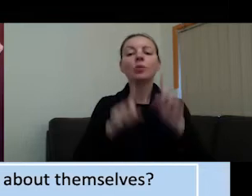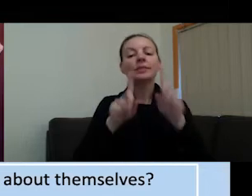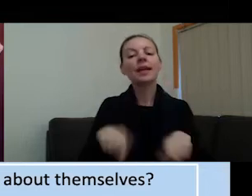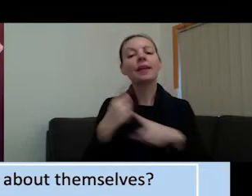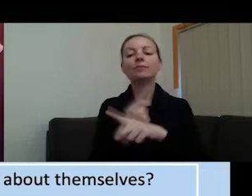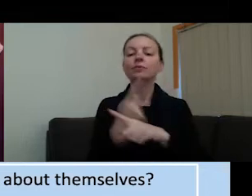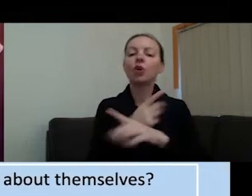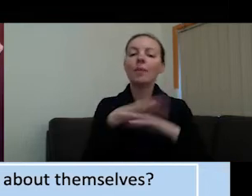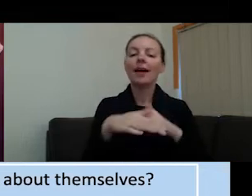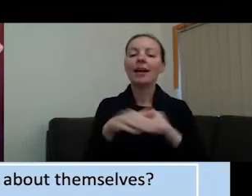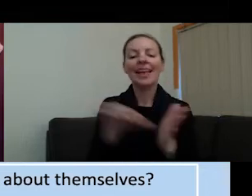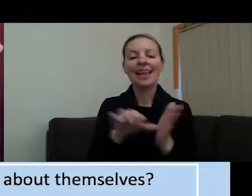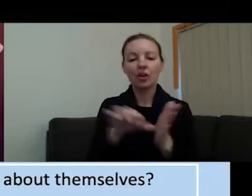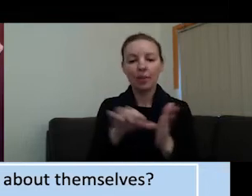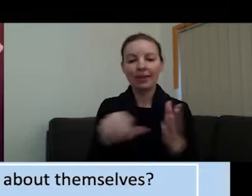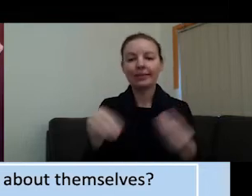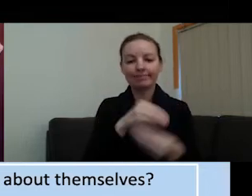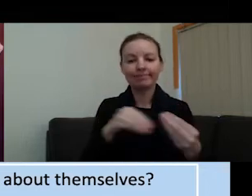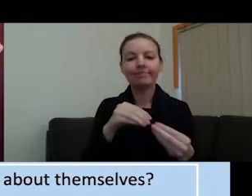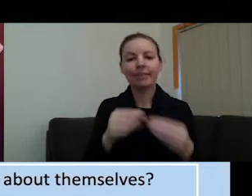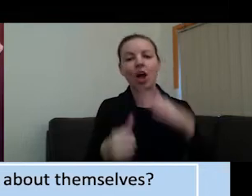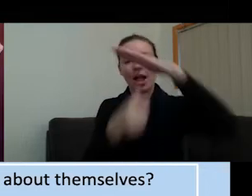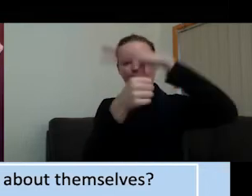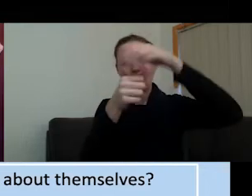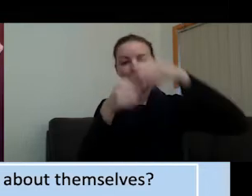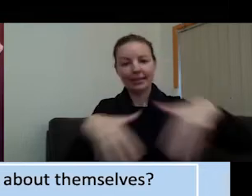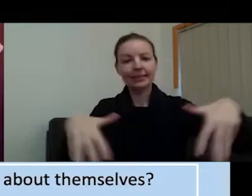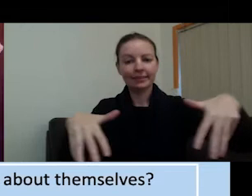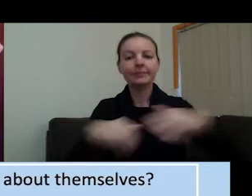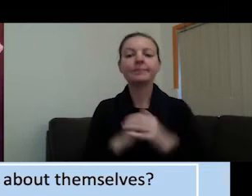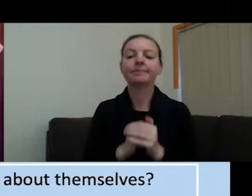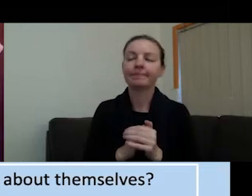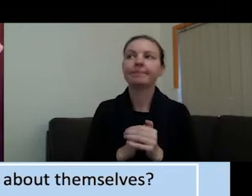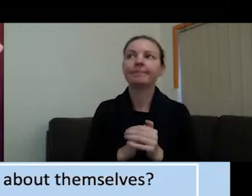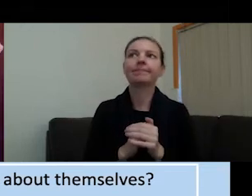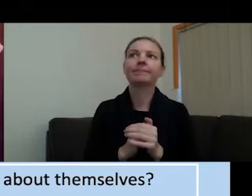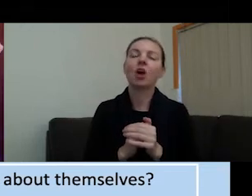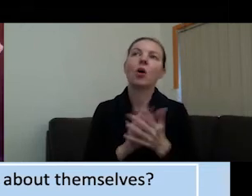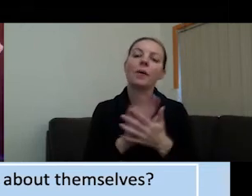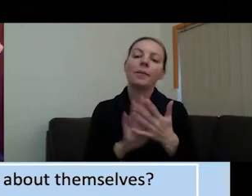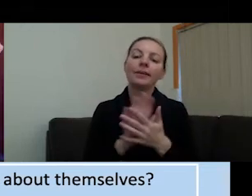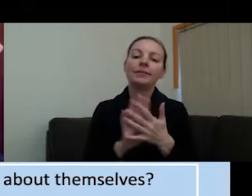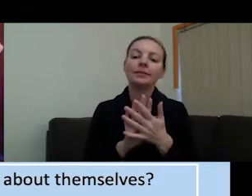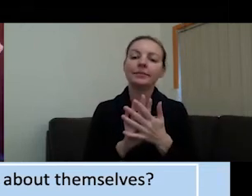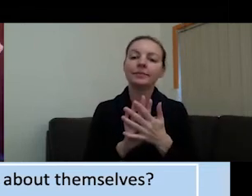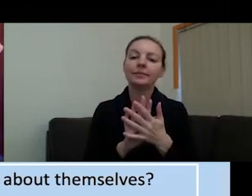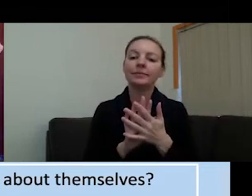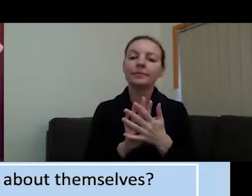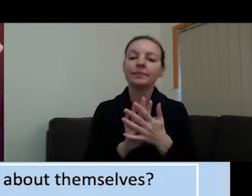economic hierarchy. So, with economic hierarchy, it would be -